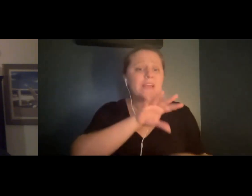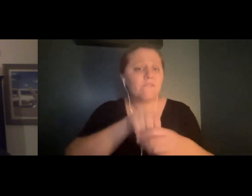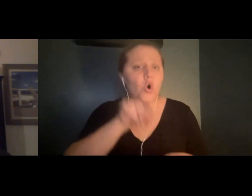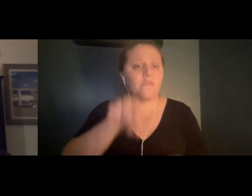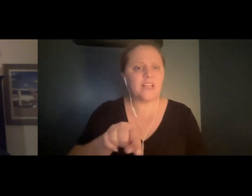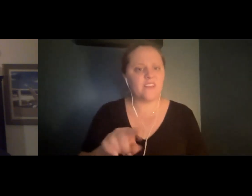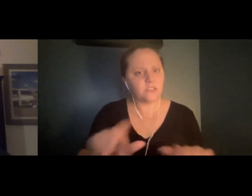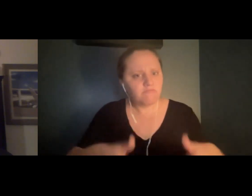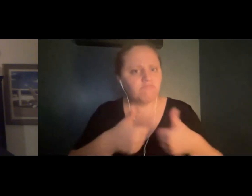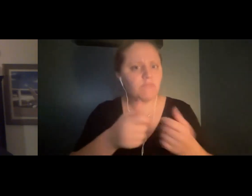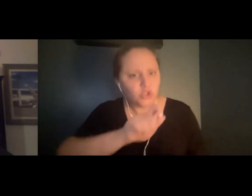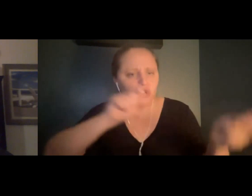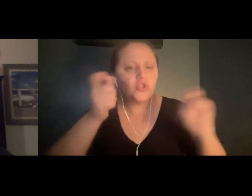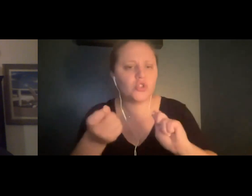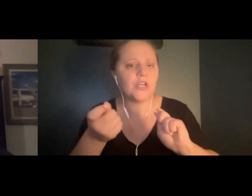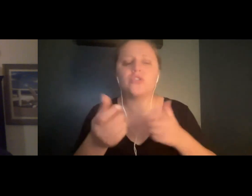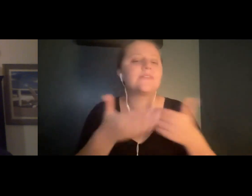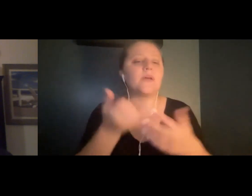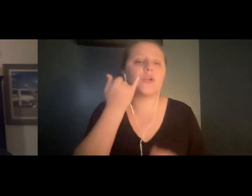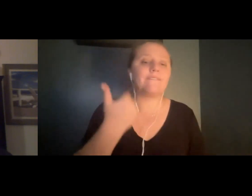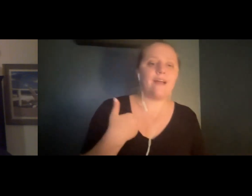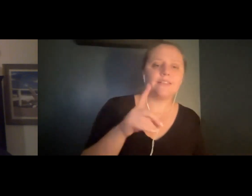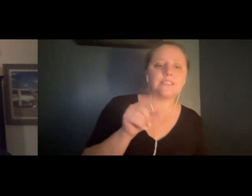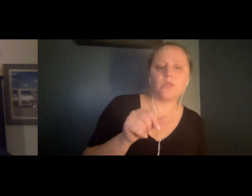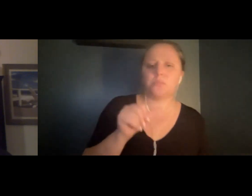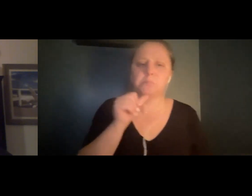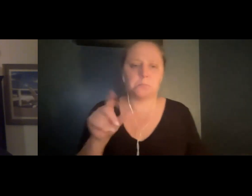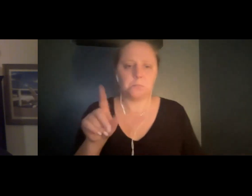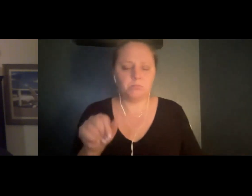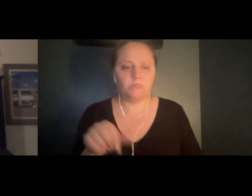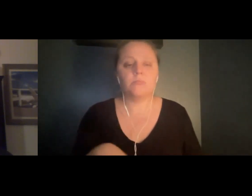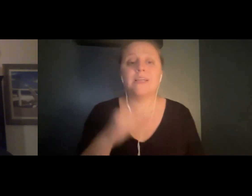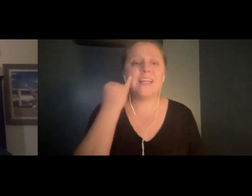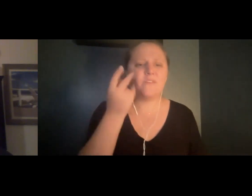up when you see maybe micro aggression, speak up when you see people